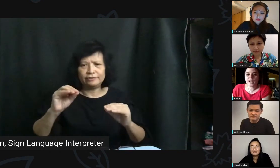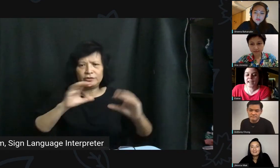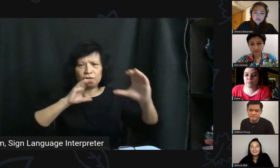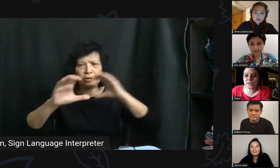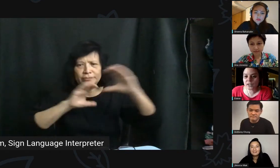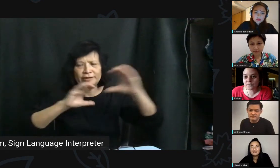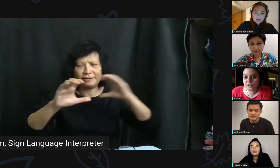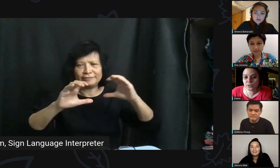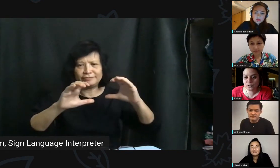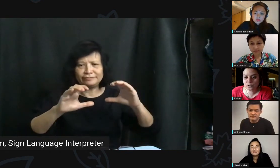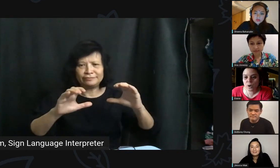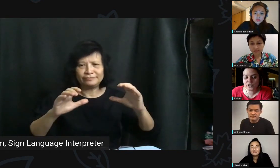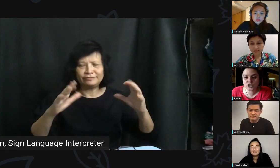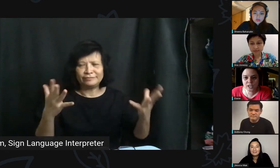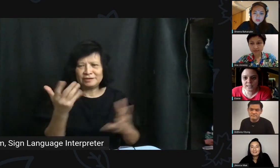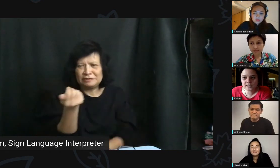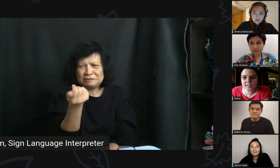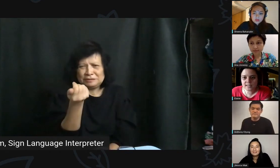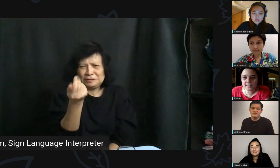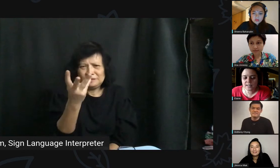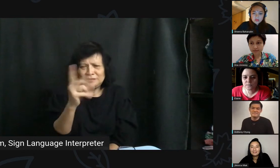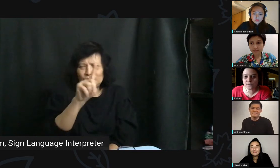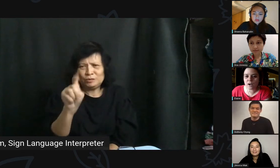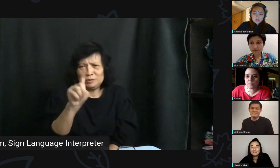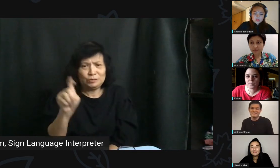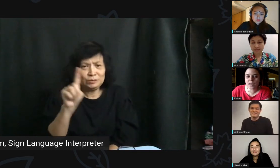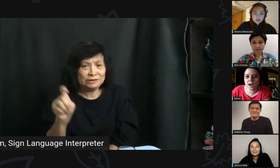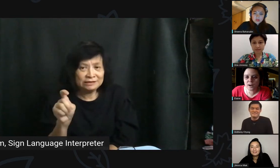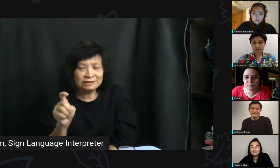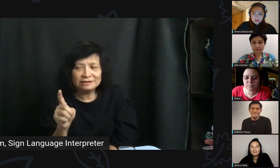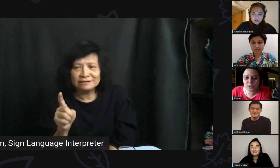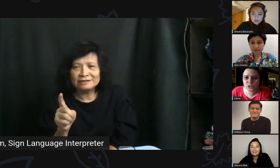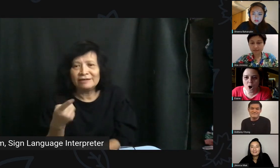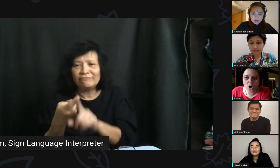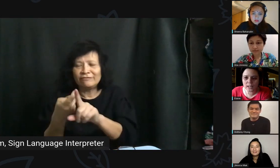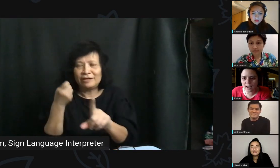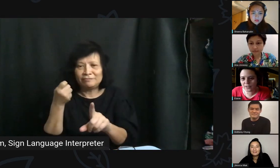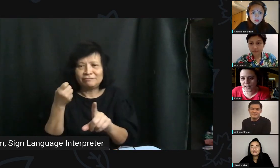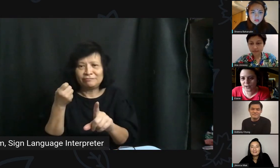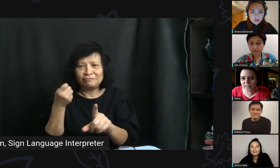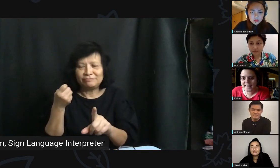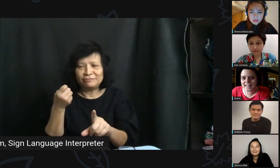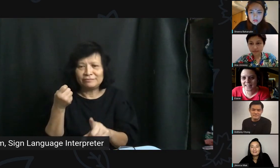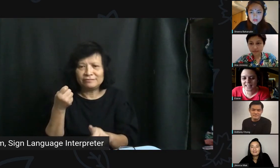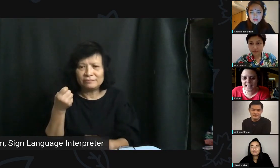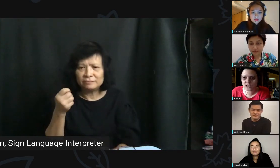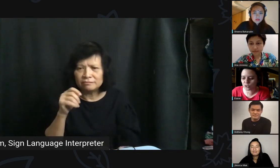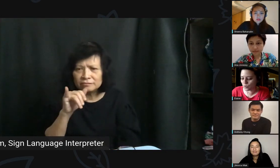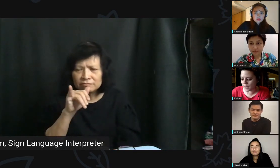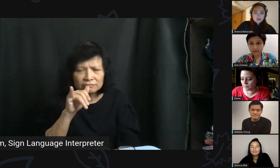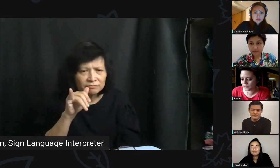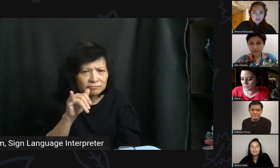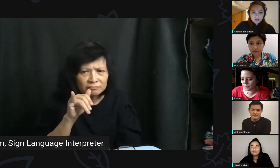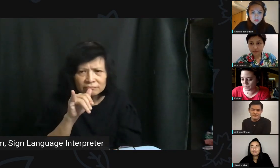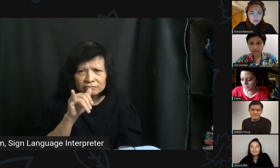Okay, we’ve got a few questions from y’all out there in the interwebs.